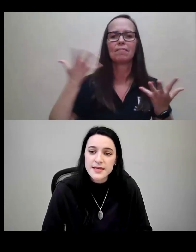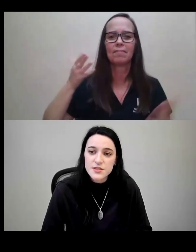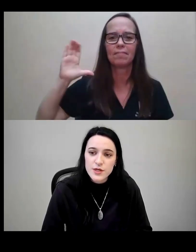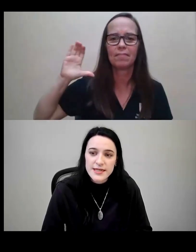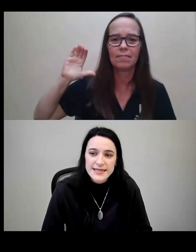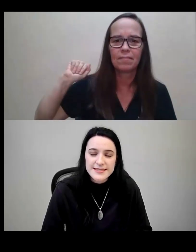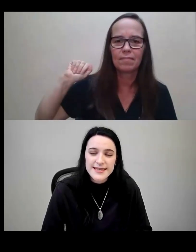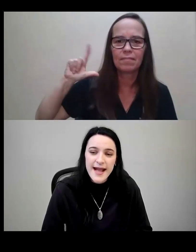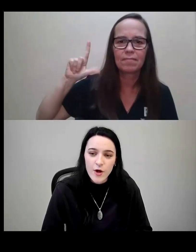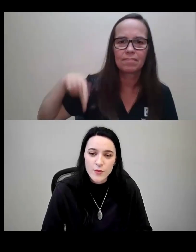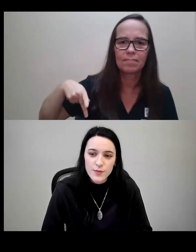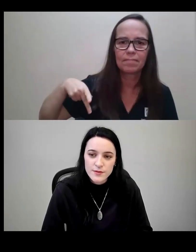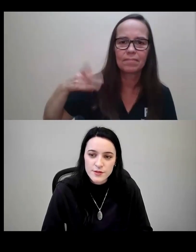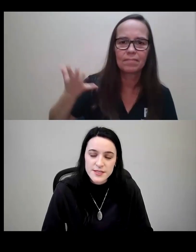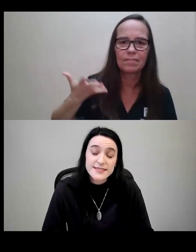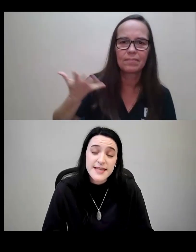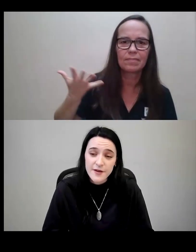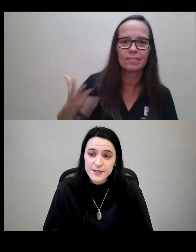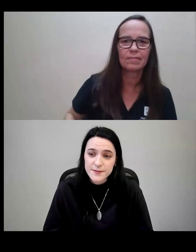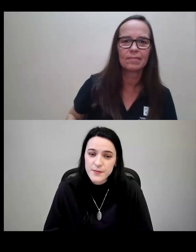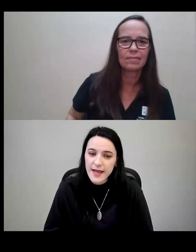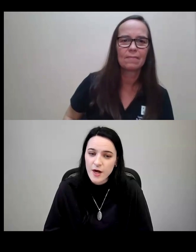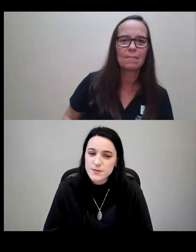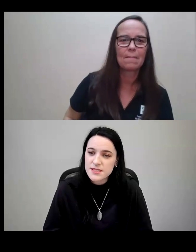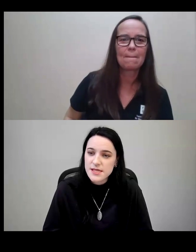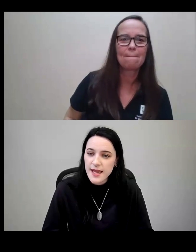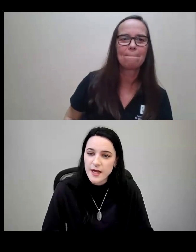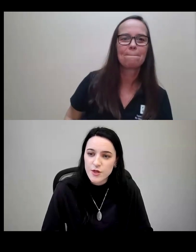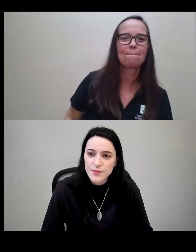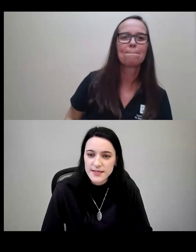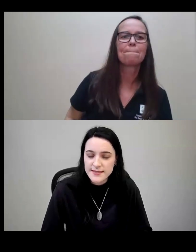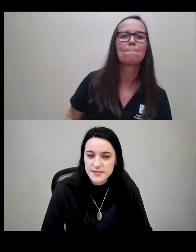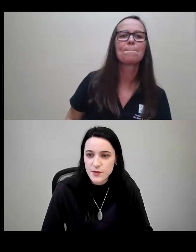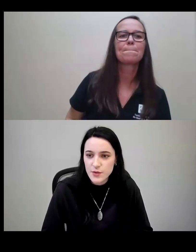The next word is CALP for the next acronym. CALP. C A L P.